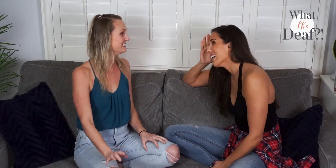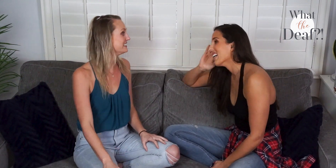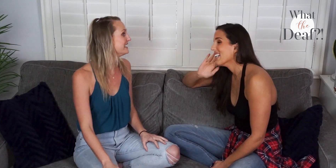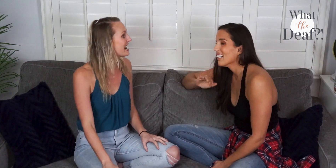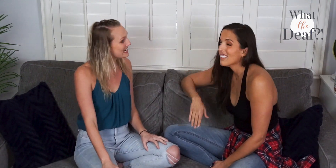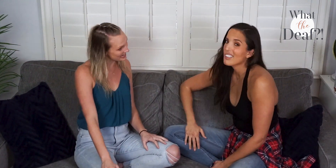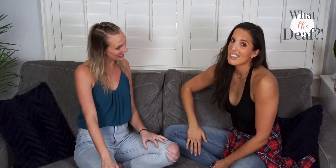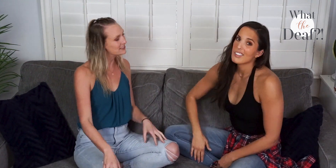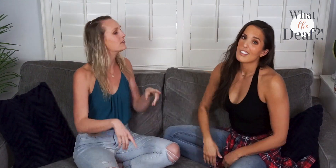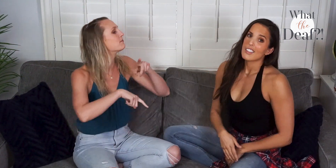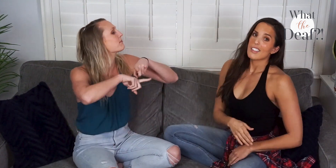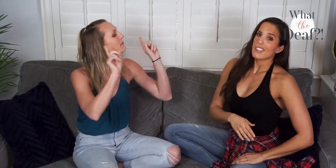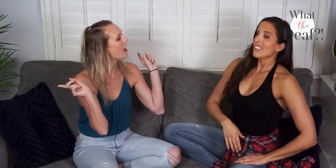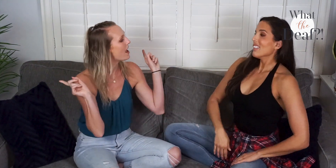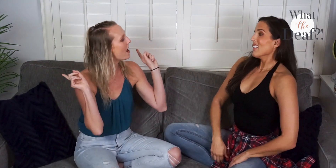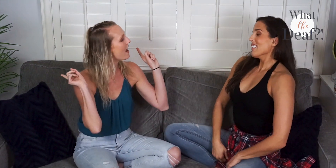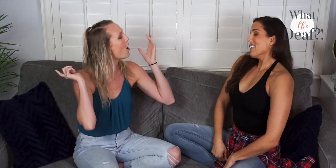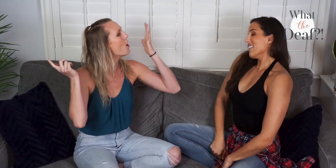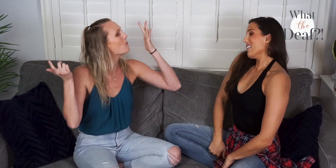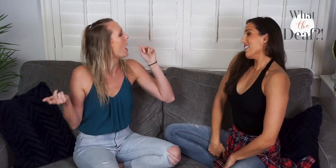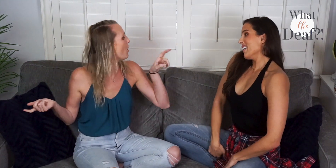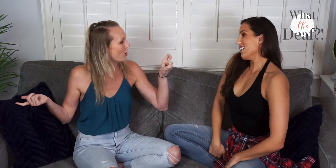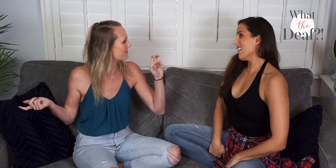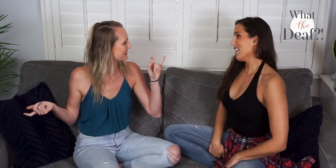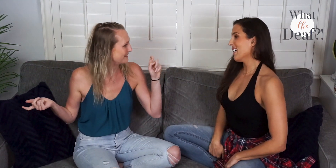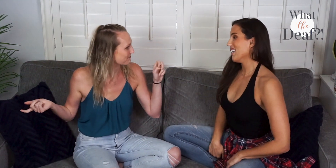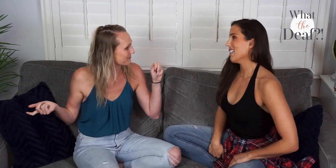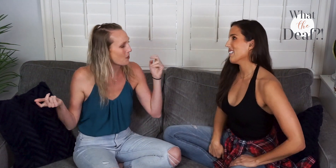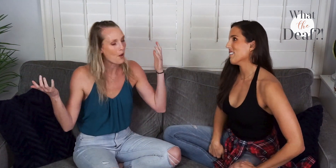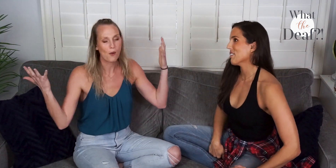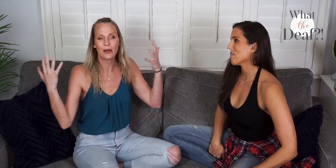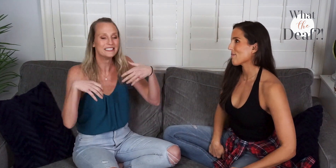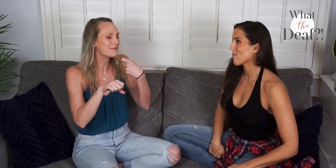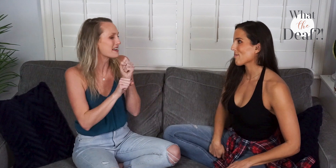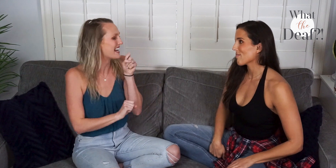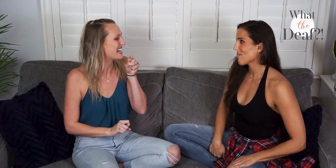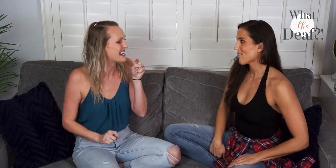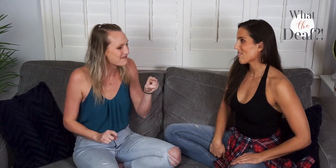Yes, but why are you smitten? What makes him so special?